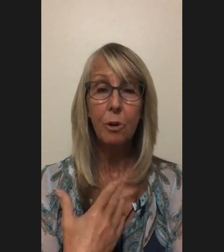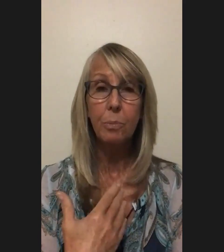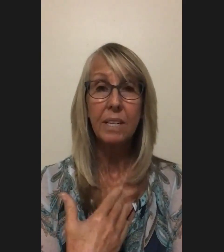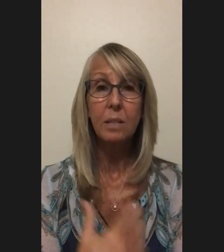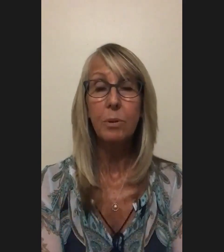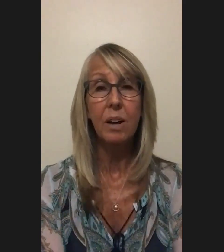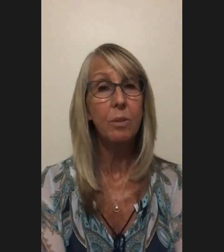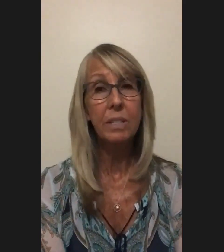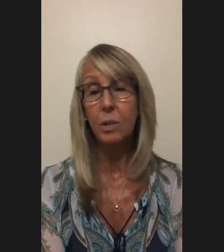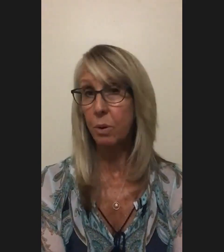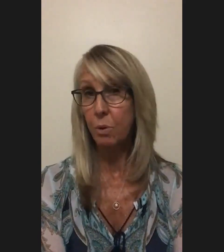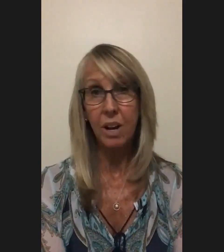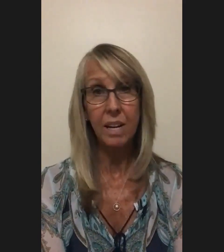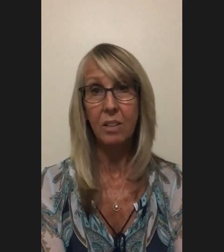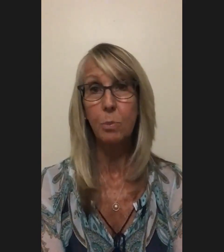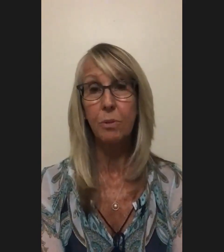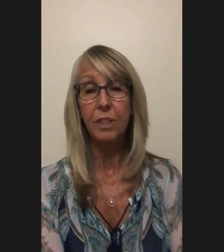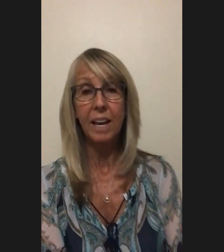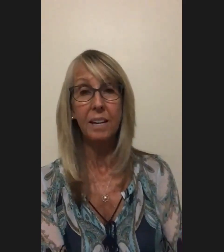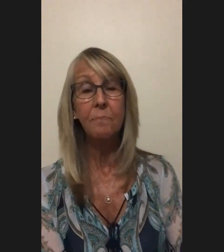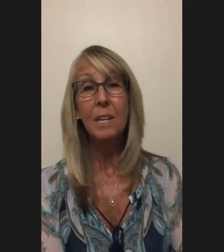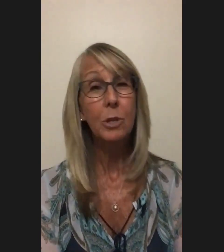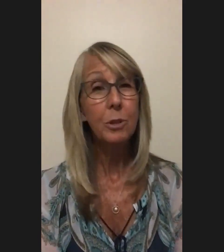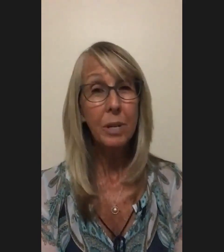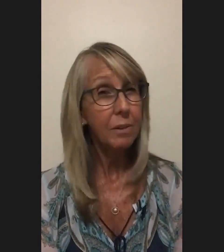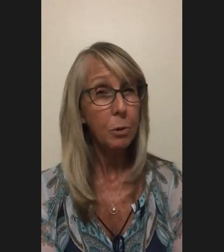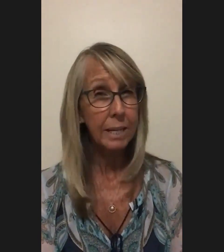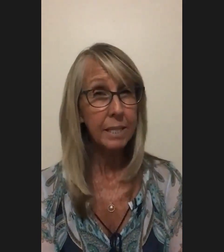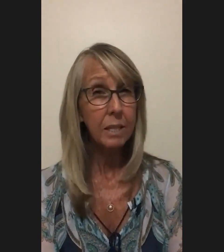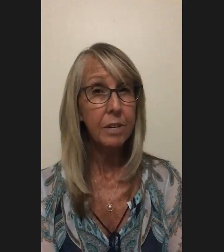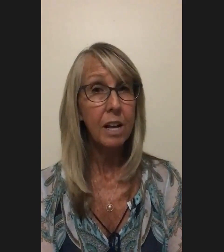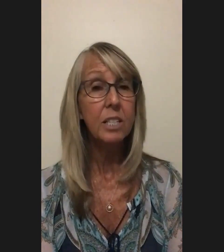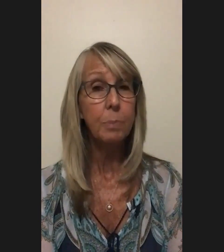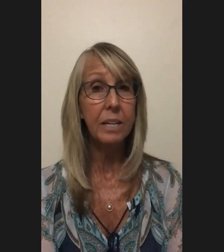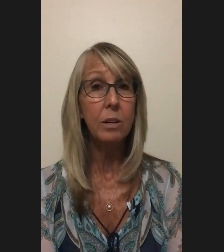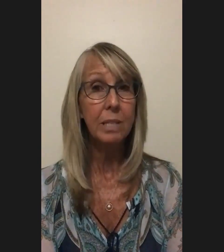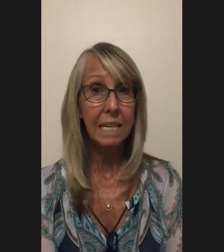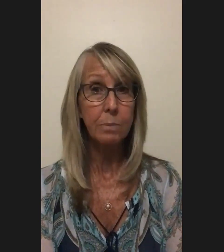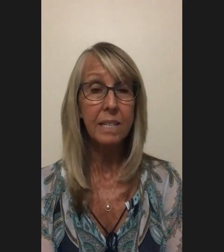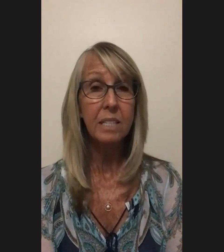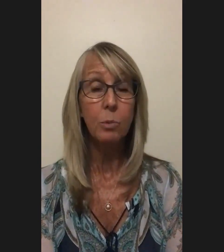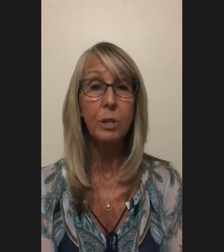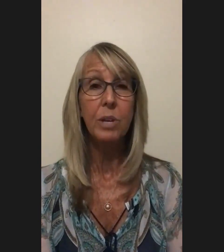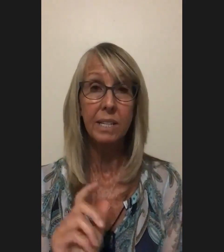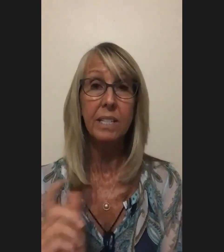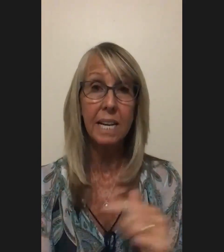I worked for a municipal government so we were not eligible for that. So, I don't have a great deal of knowledge but I know Sam does. So, when